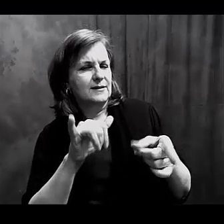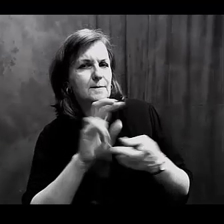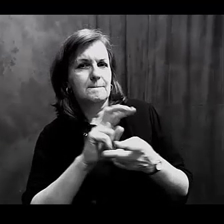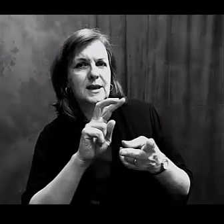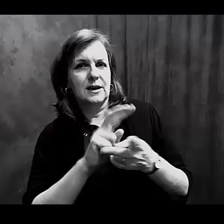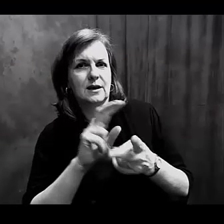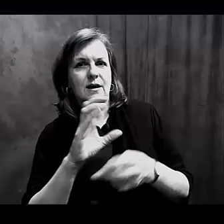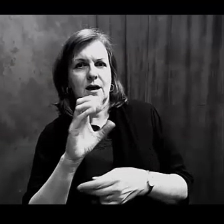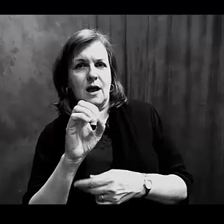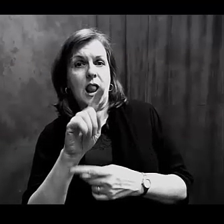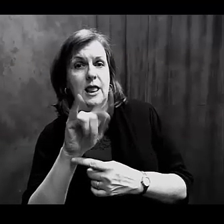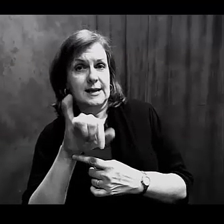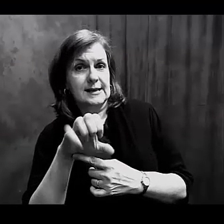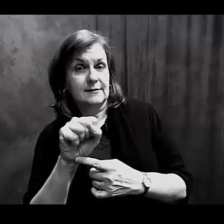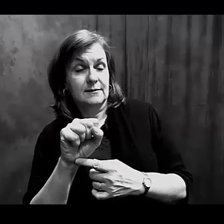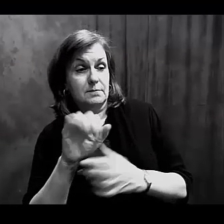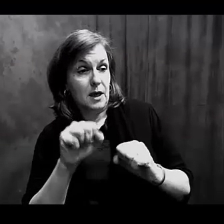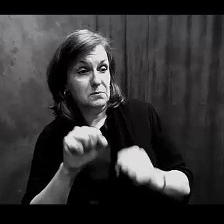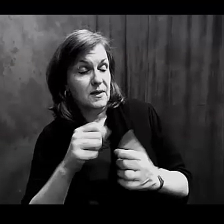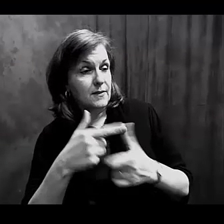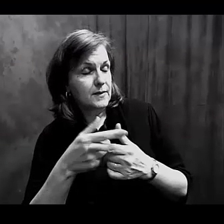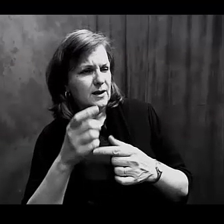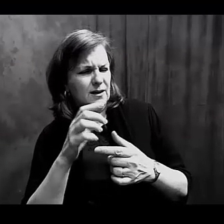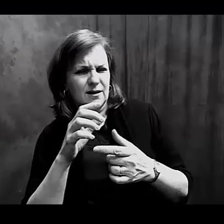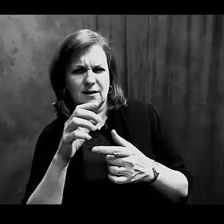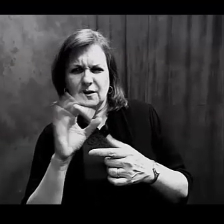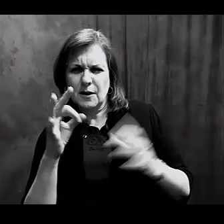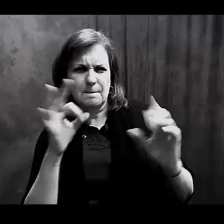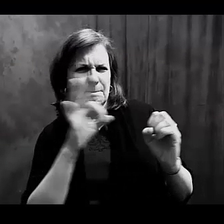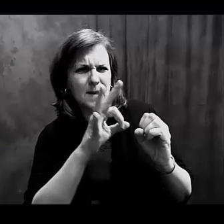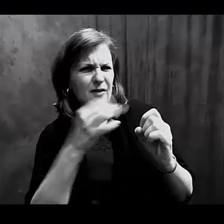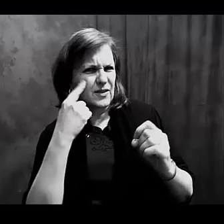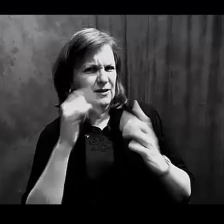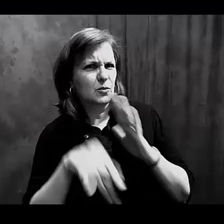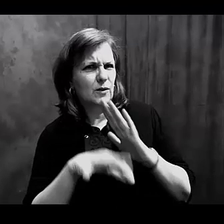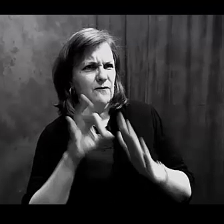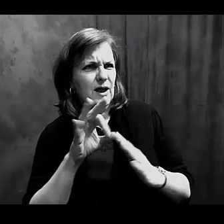signals they think that these are mating colonies potentially and so the moth